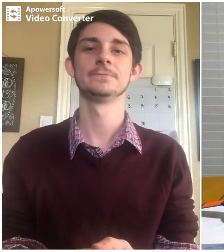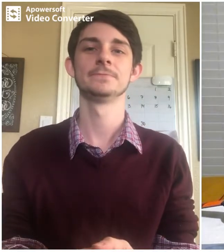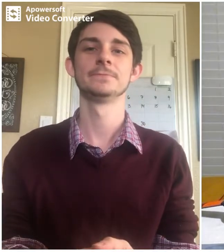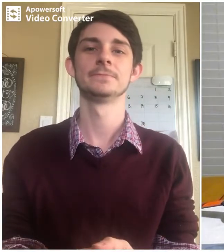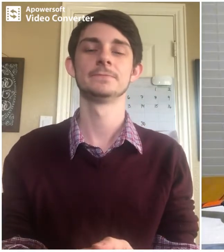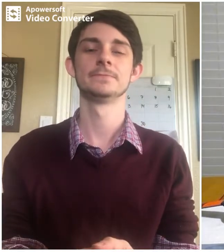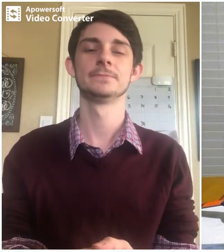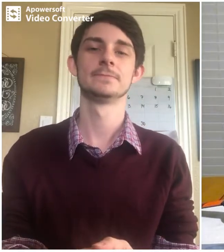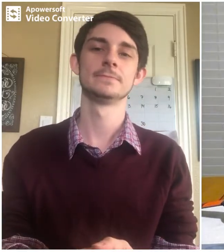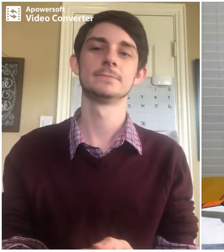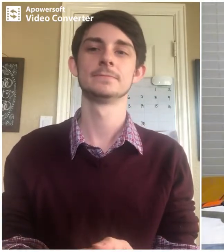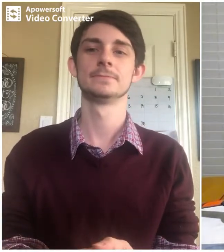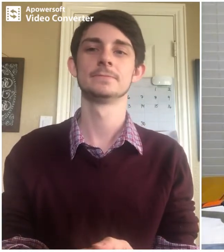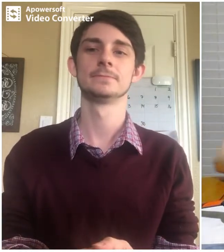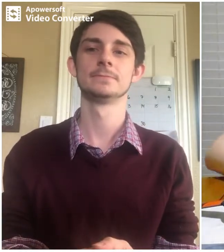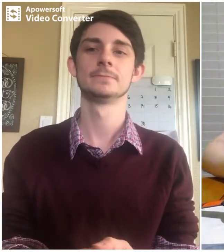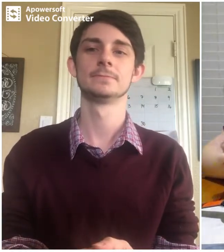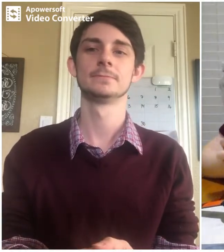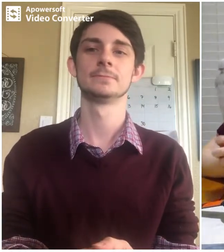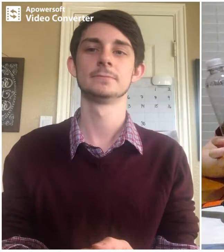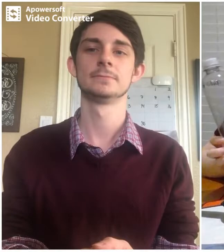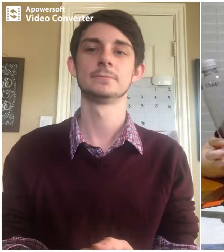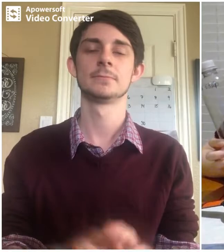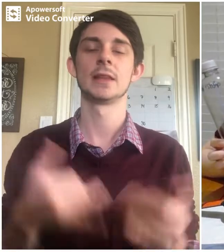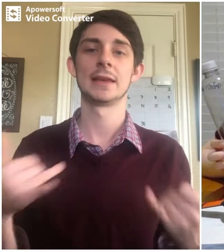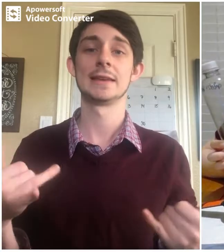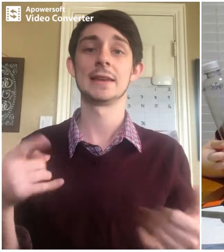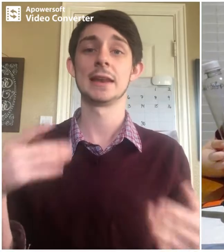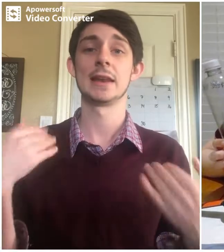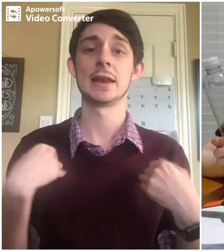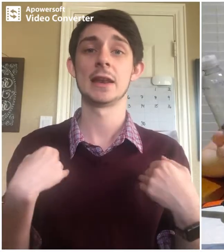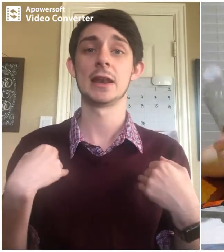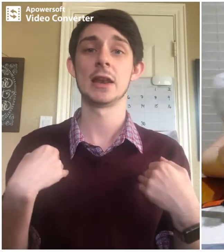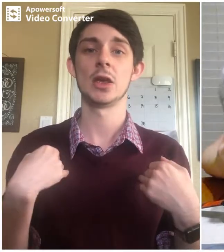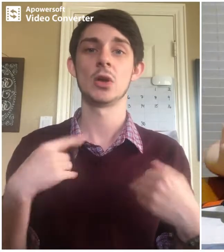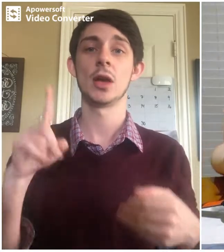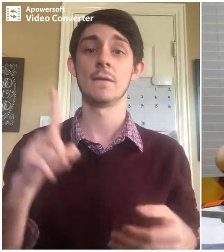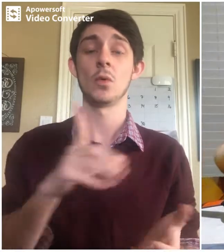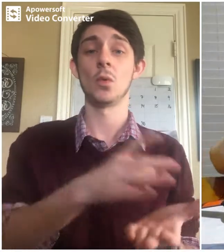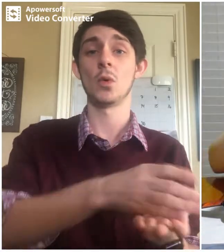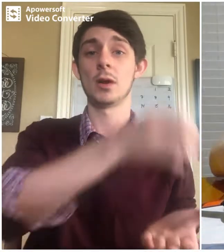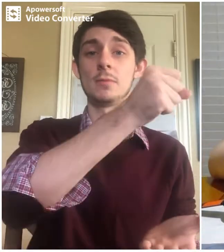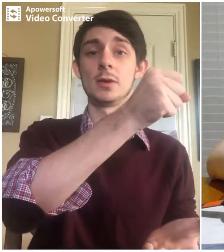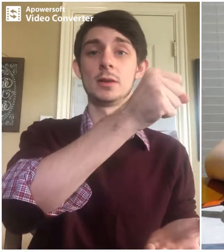water bottles where one says "oil plus water" and then the other says "oil plus